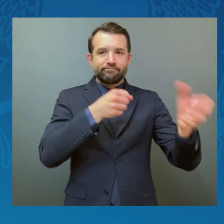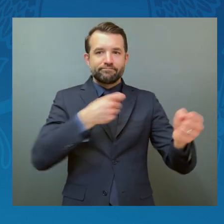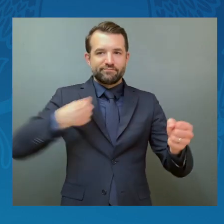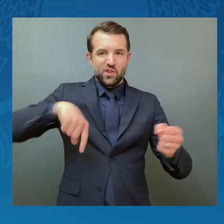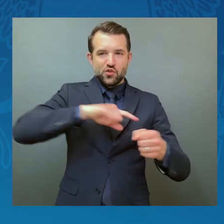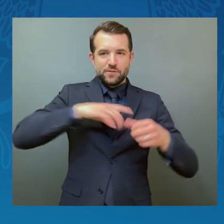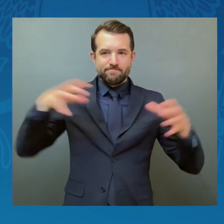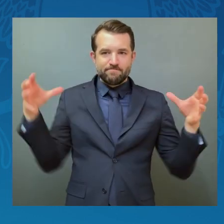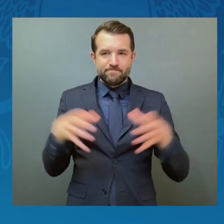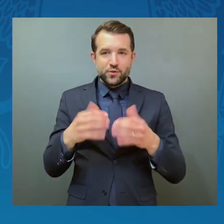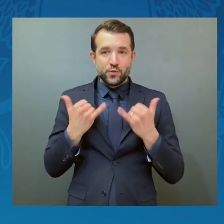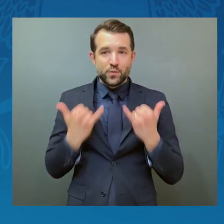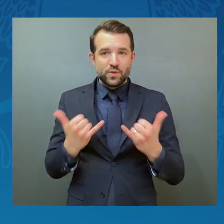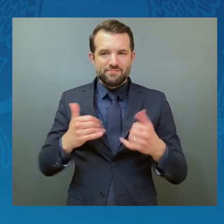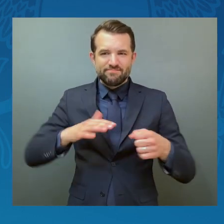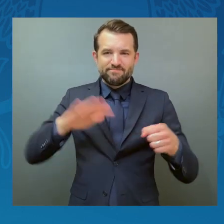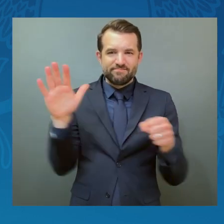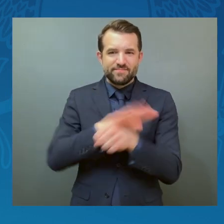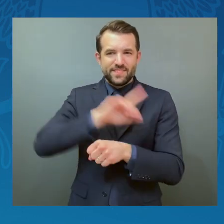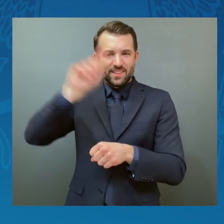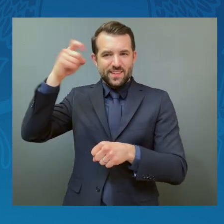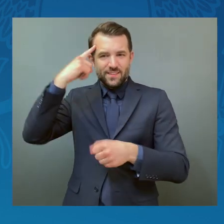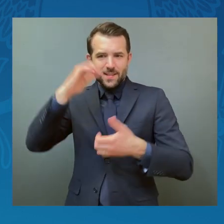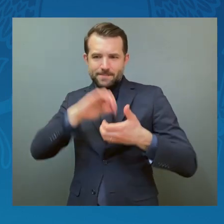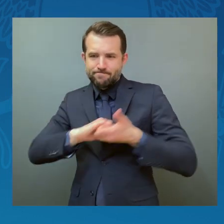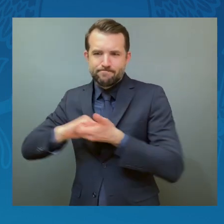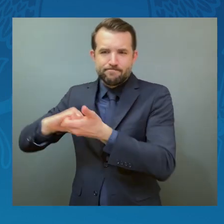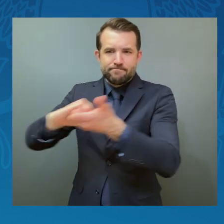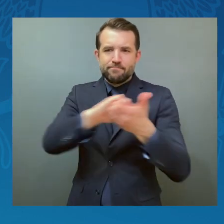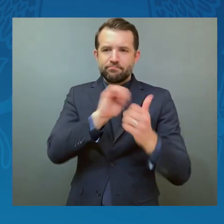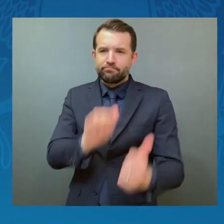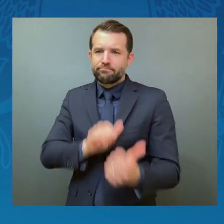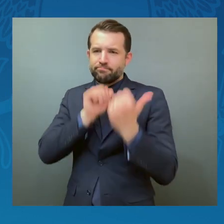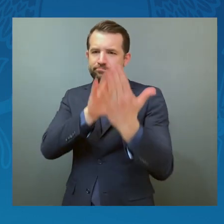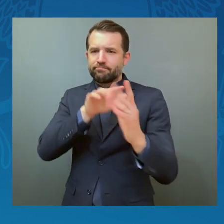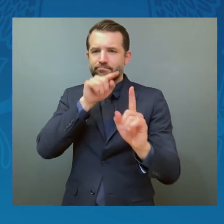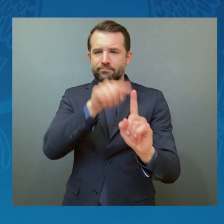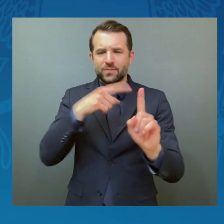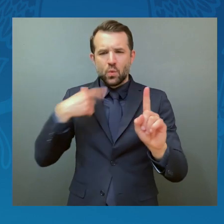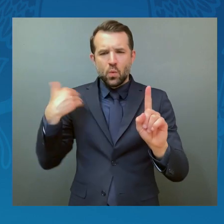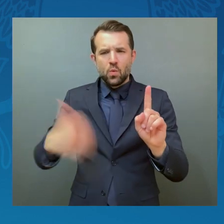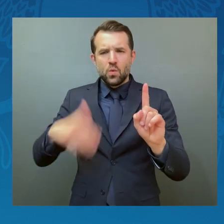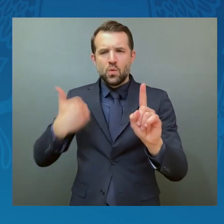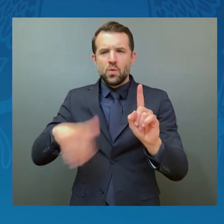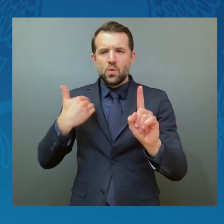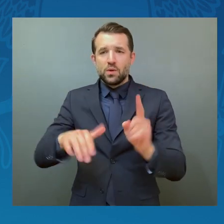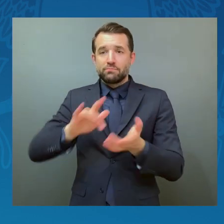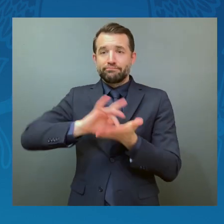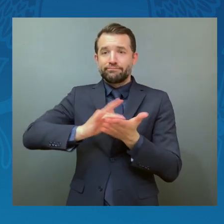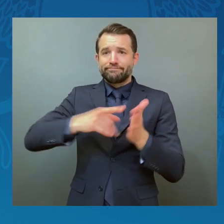to this very daunting issue. Medical debt is a longstanding problem for millions of Americans,